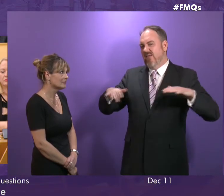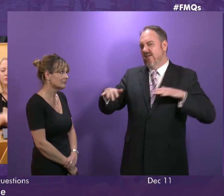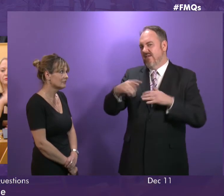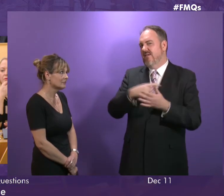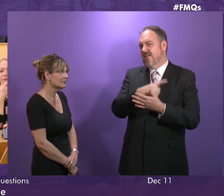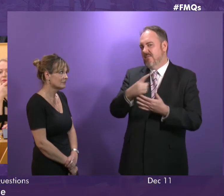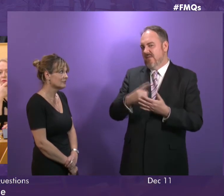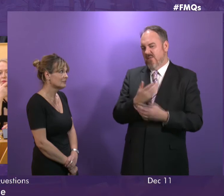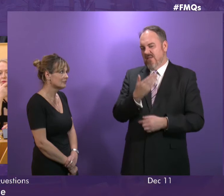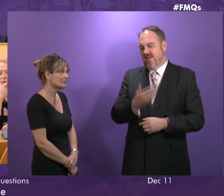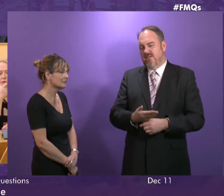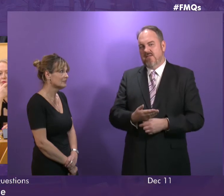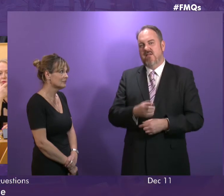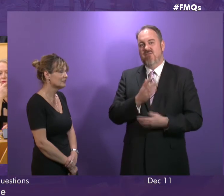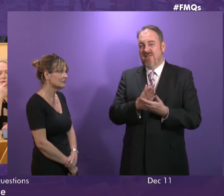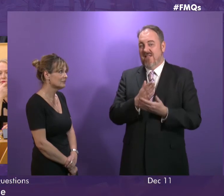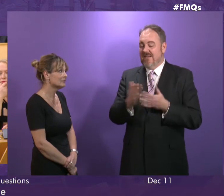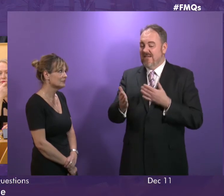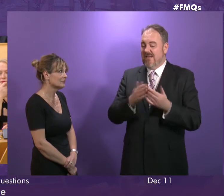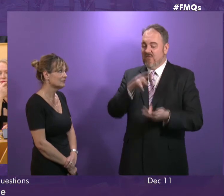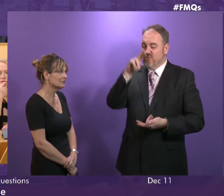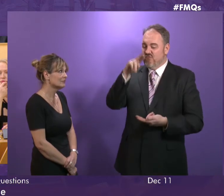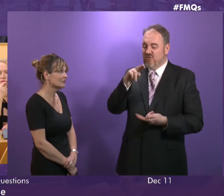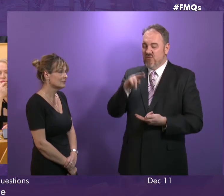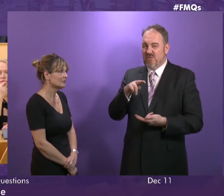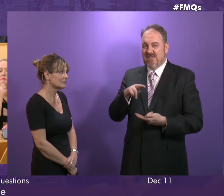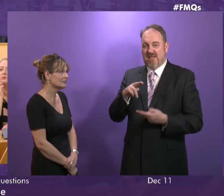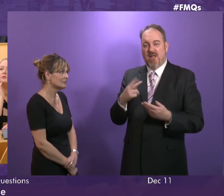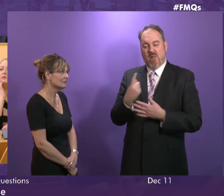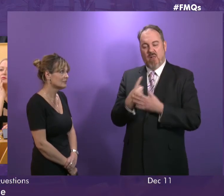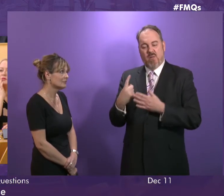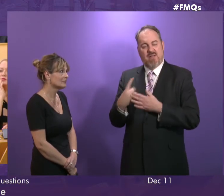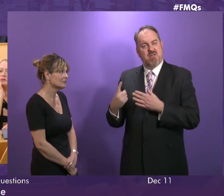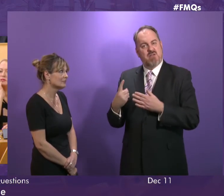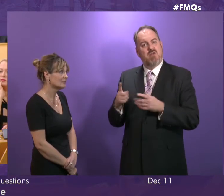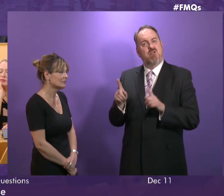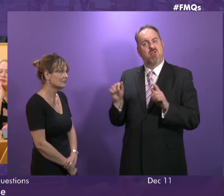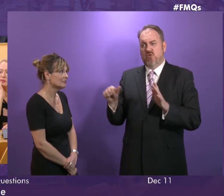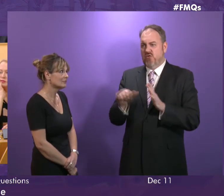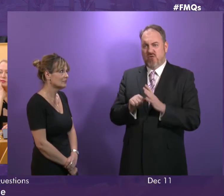Age Scotland that tackling loneliness as a public health crisis should be a priority?